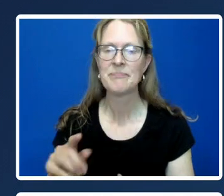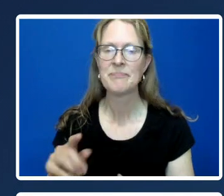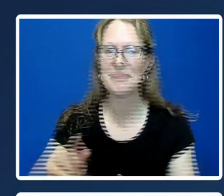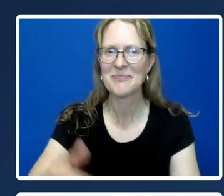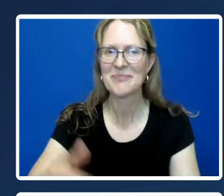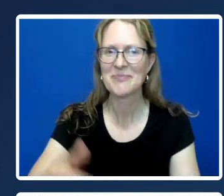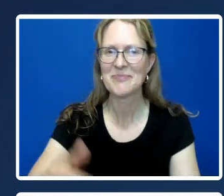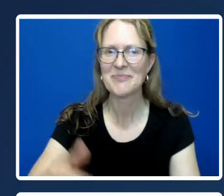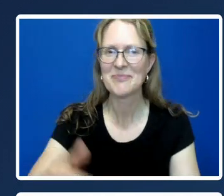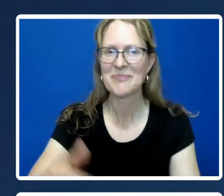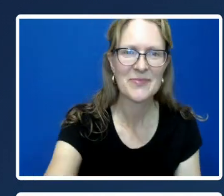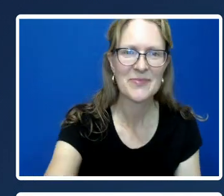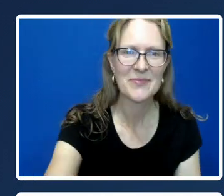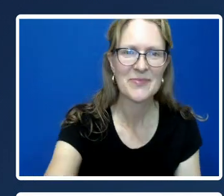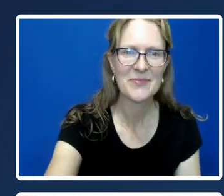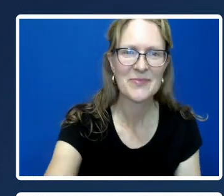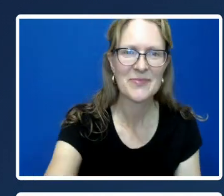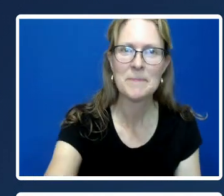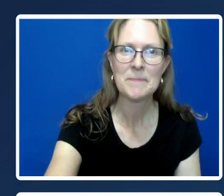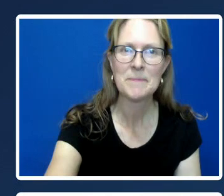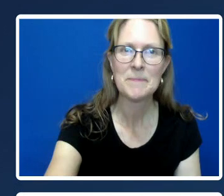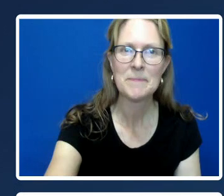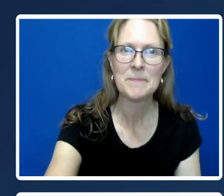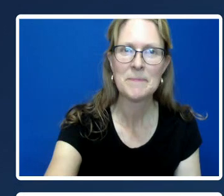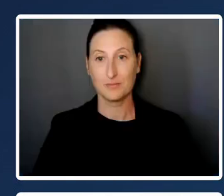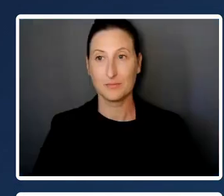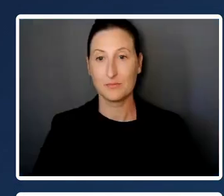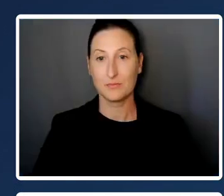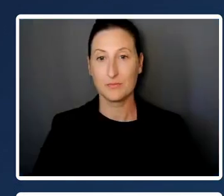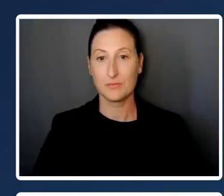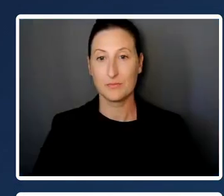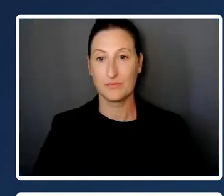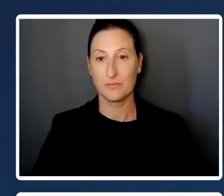many folks in the comments said, really to meet them where they are. And so,